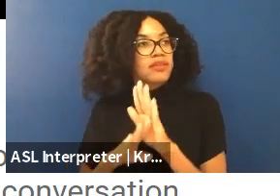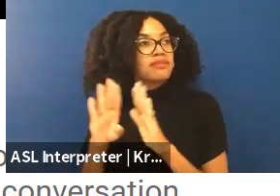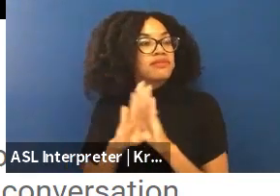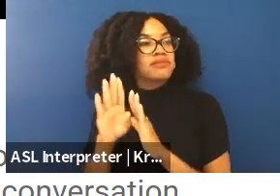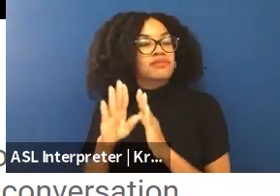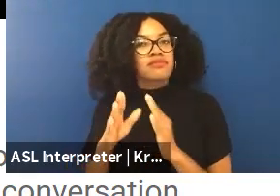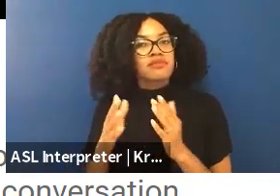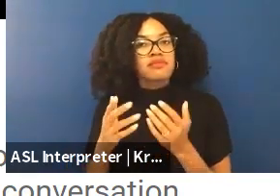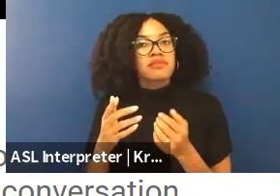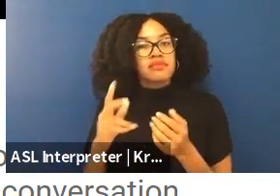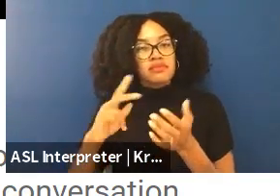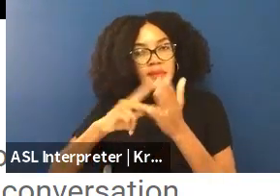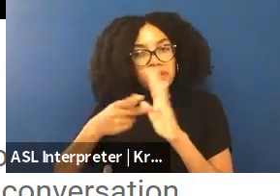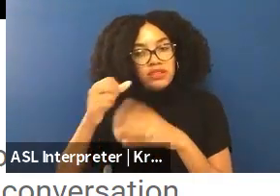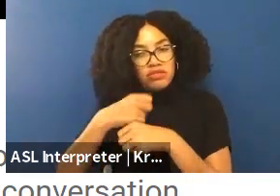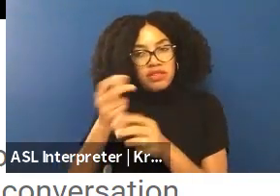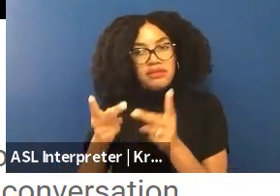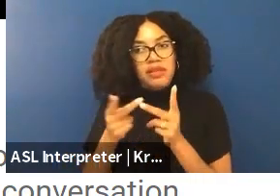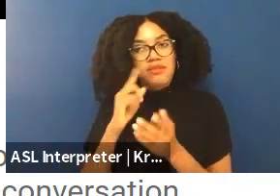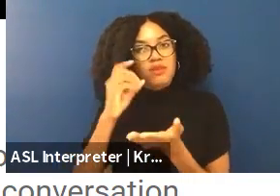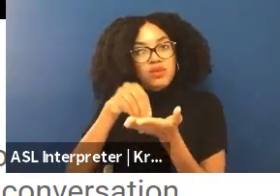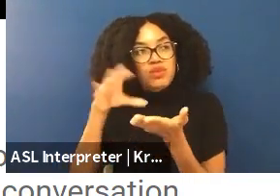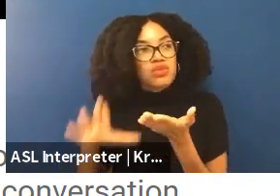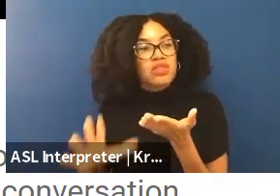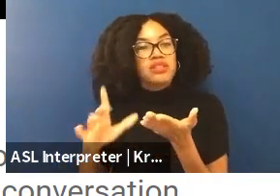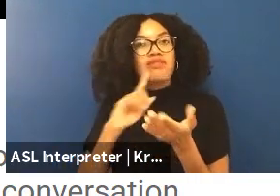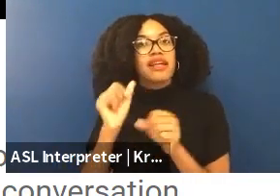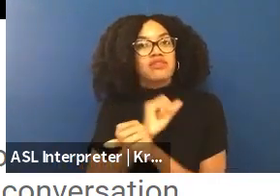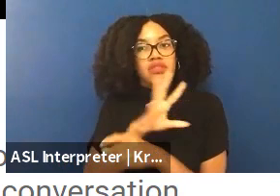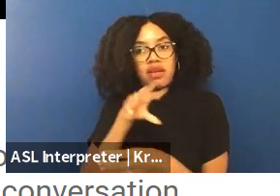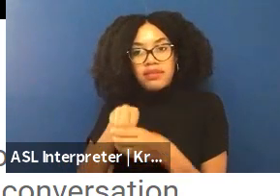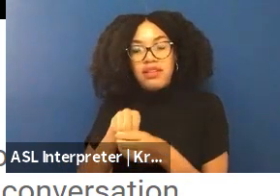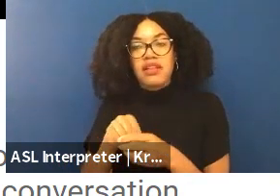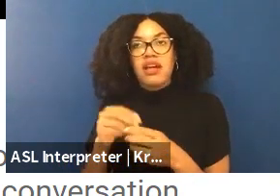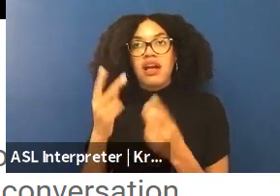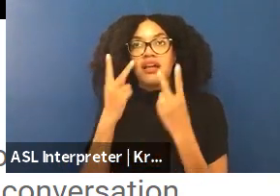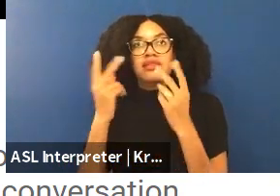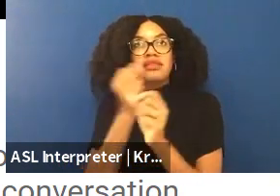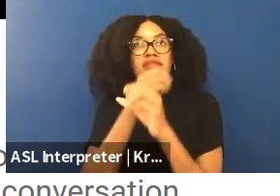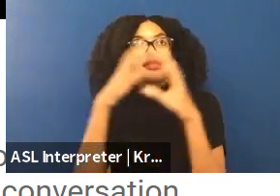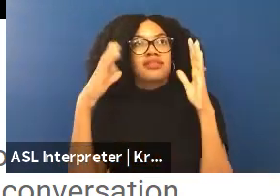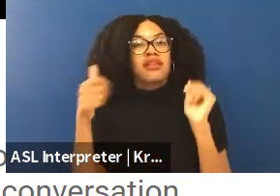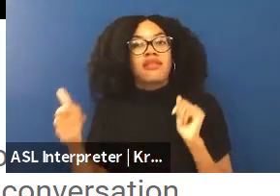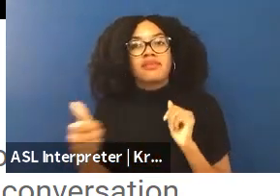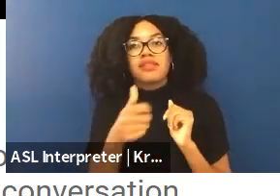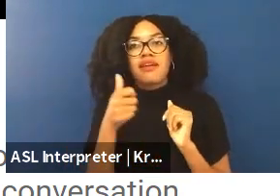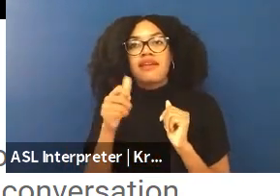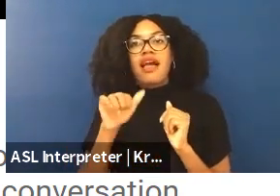purposefully creating a space where students can re-envision themselves as this kind of writer. So